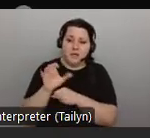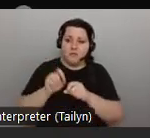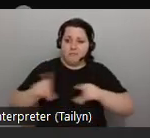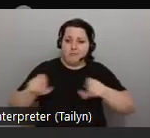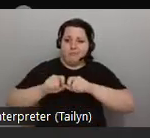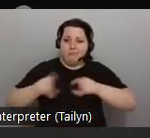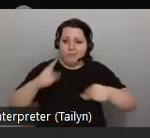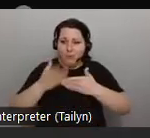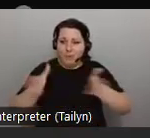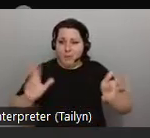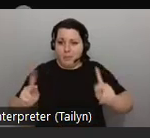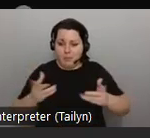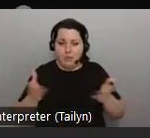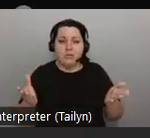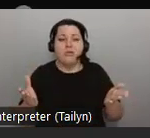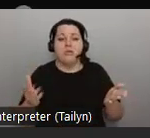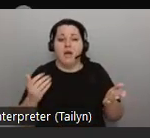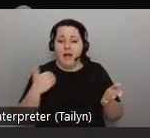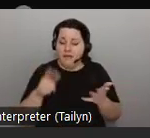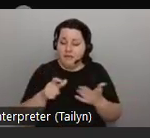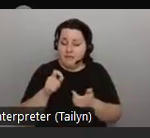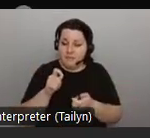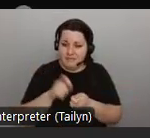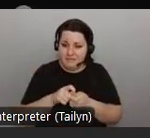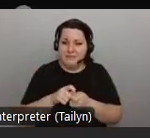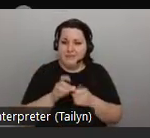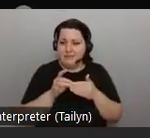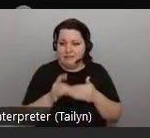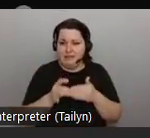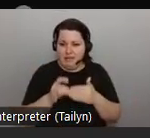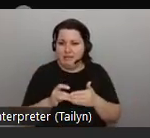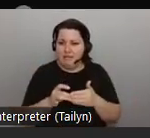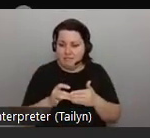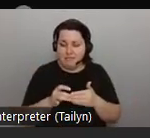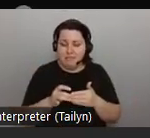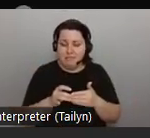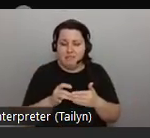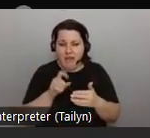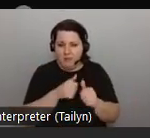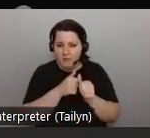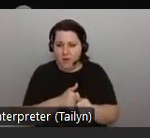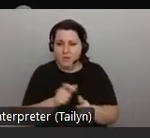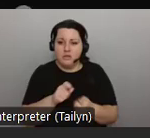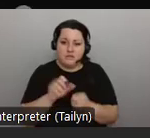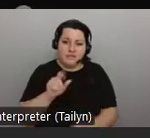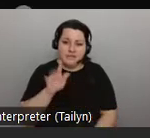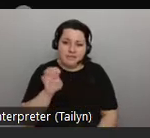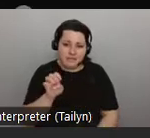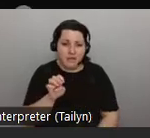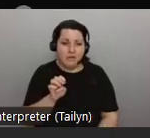change the formatting how I want here, that I can say add to styles gallery so I can use this for any future